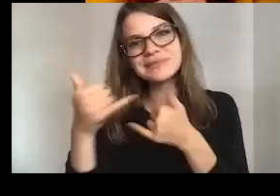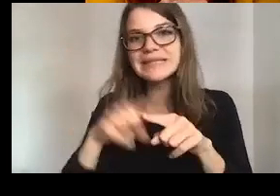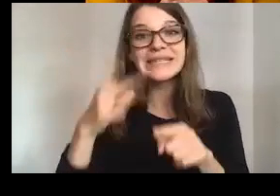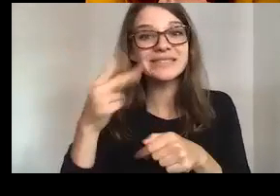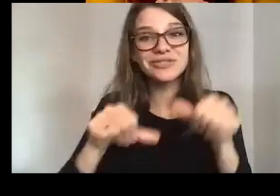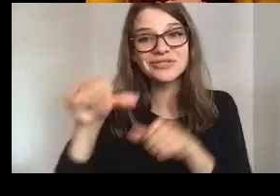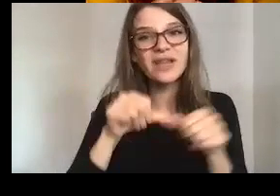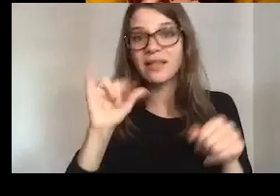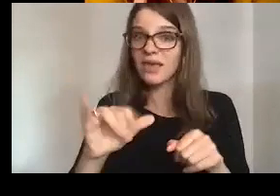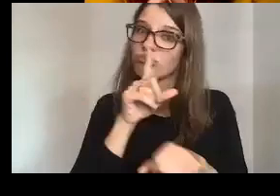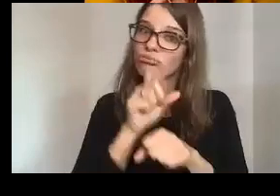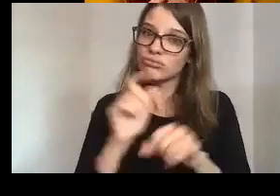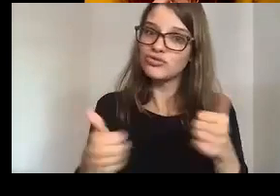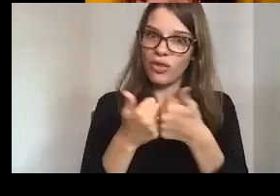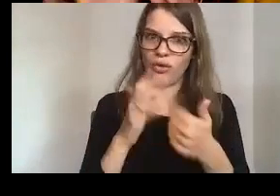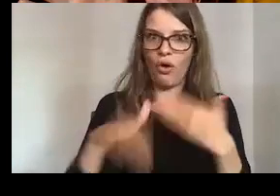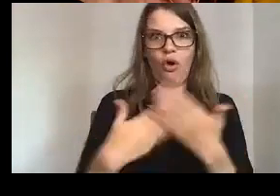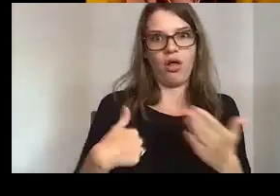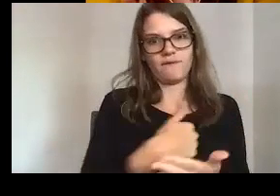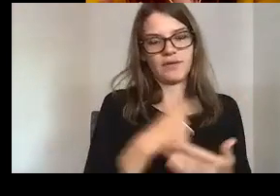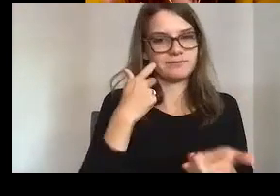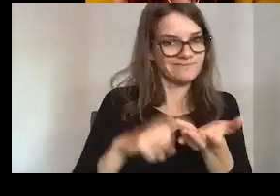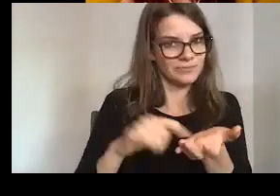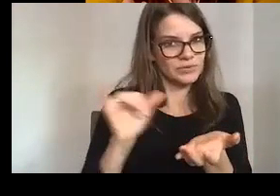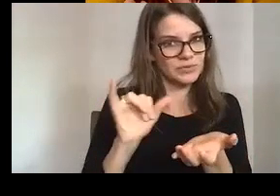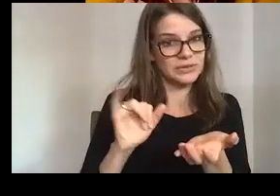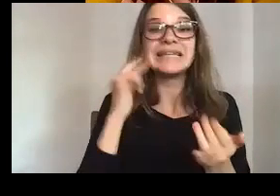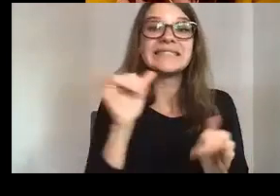is a challenge that all of us are noting and we'll see that in the provider responses as well